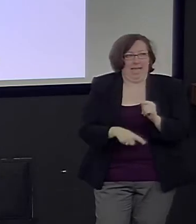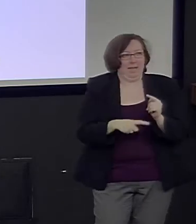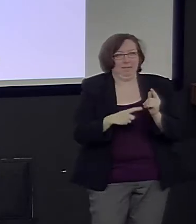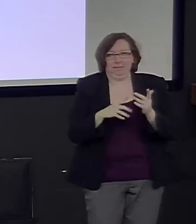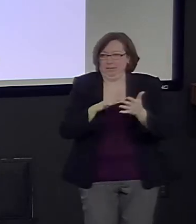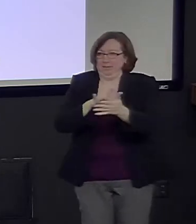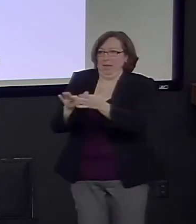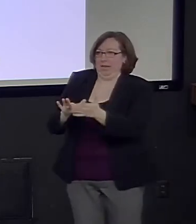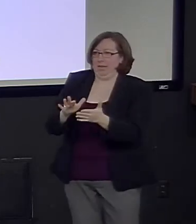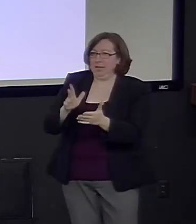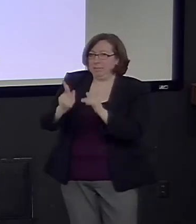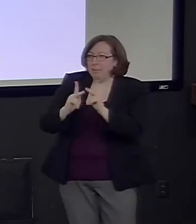And so